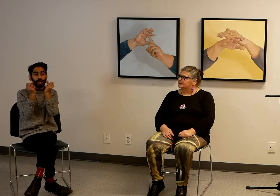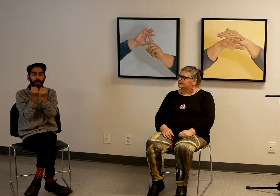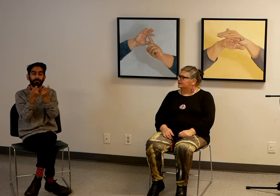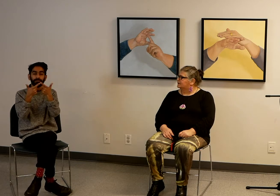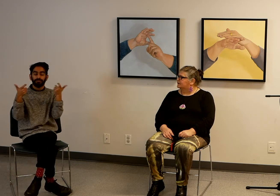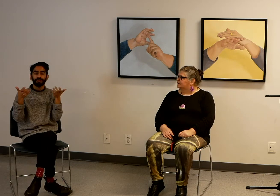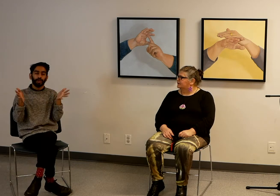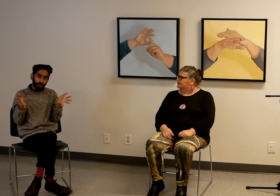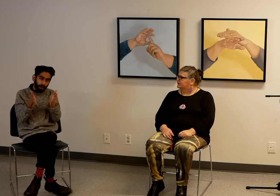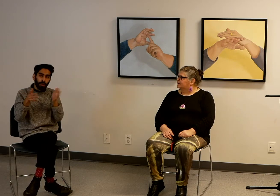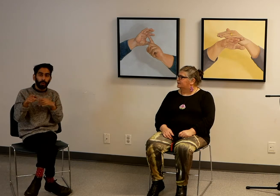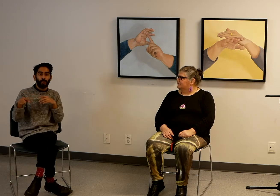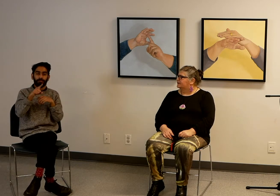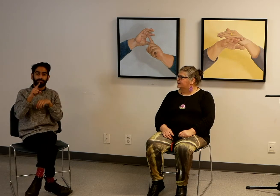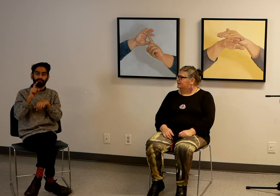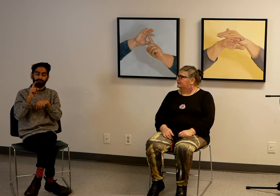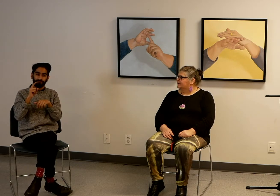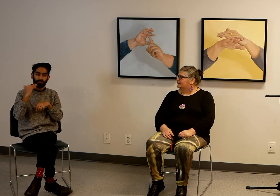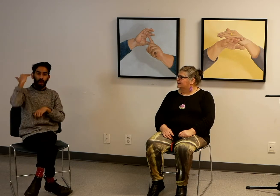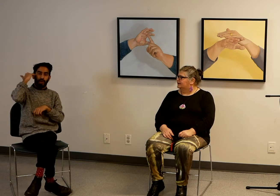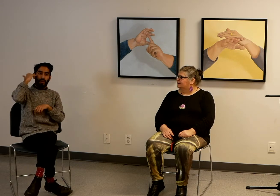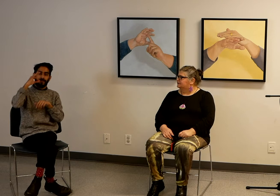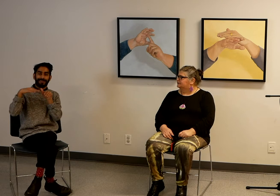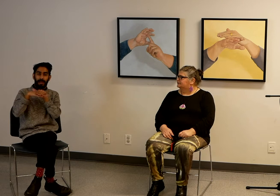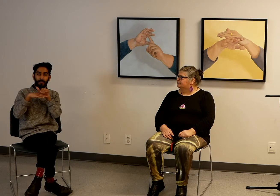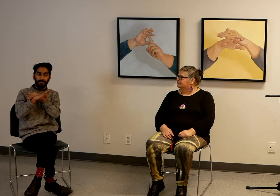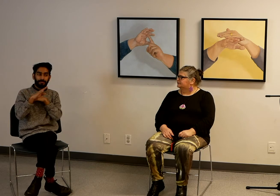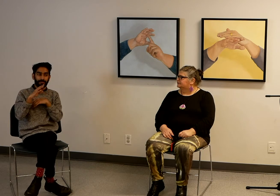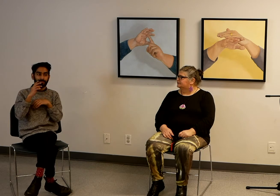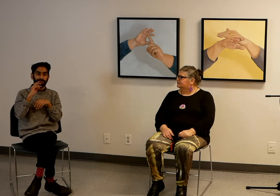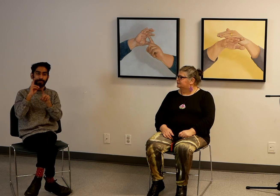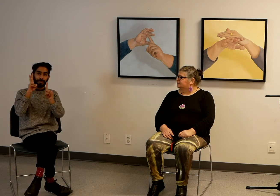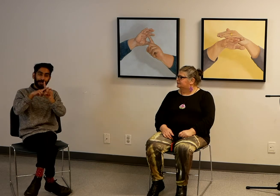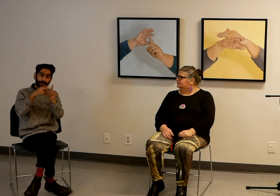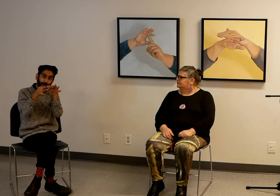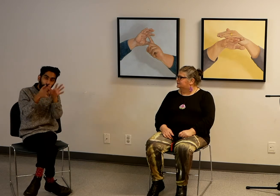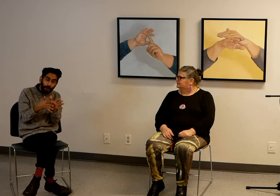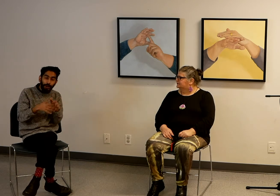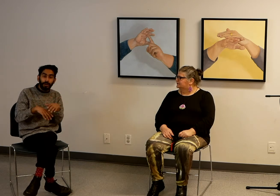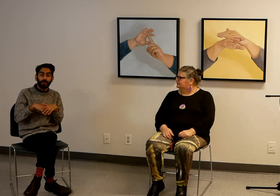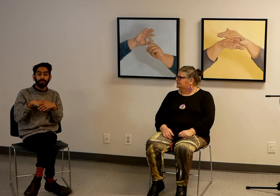collaborate with them, maybe host a few workshops to encourage people, to be aware about the accessibility problems.